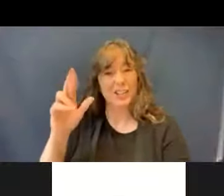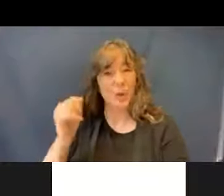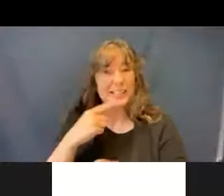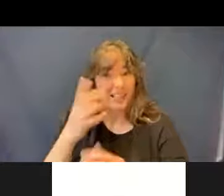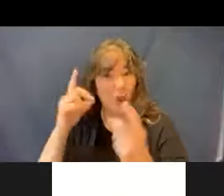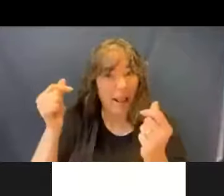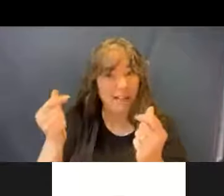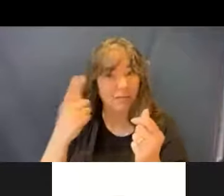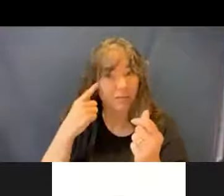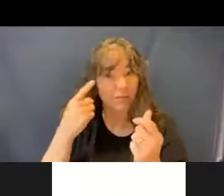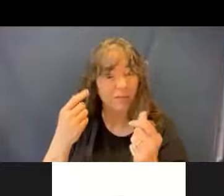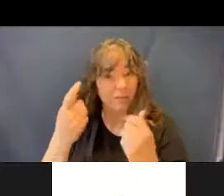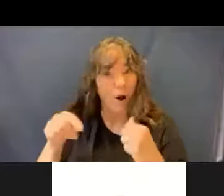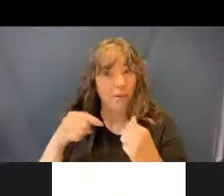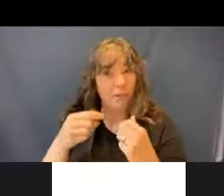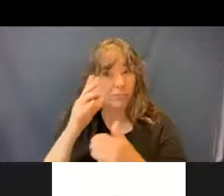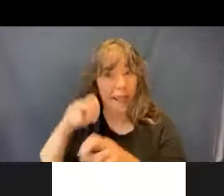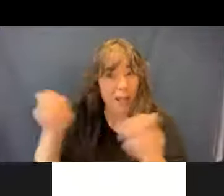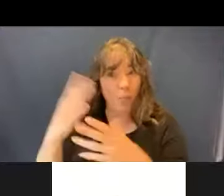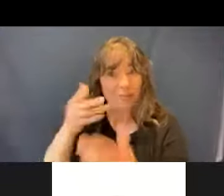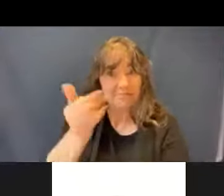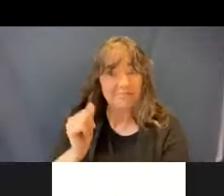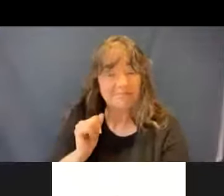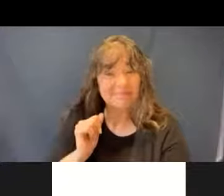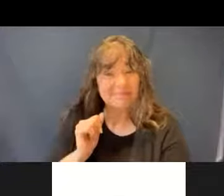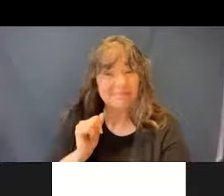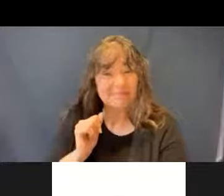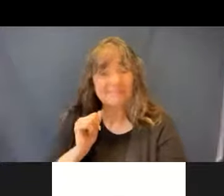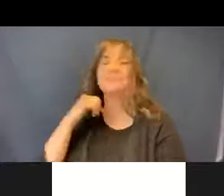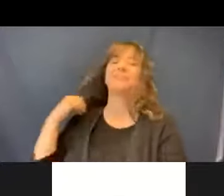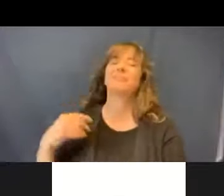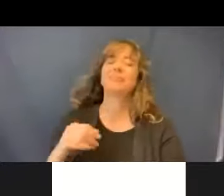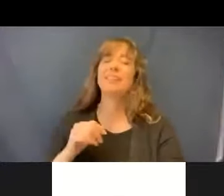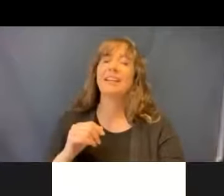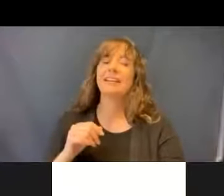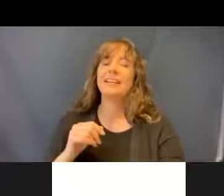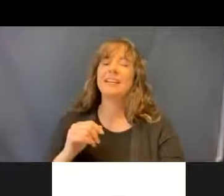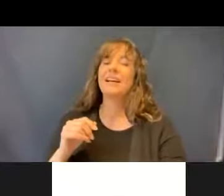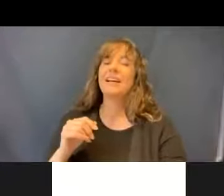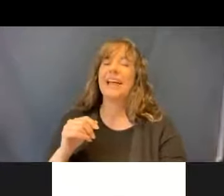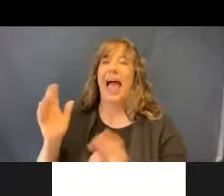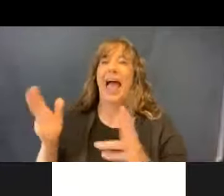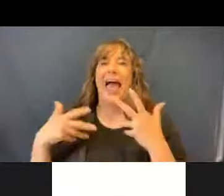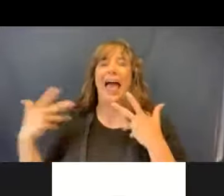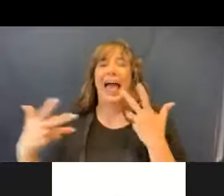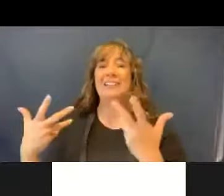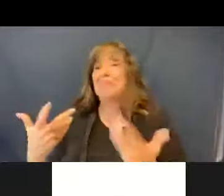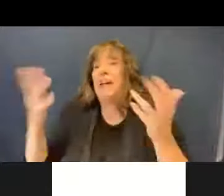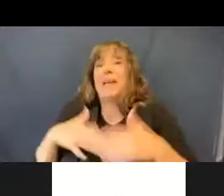No. No, I'm just happy to answer any questions whether on the